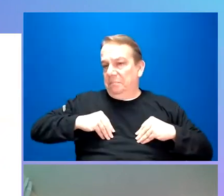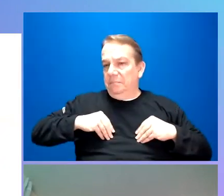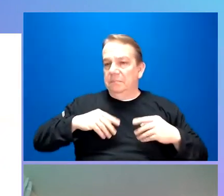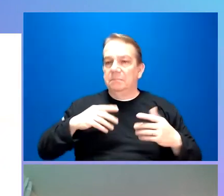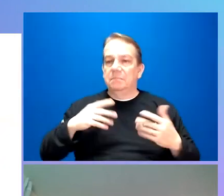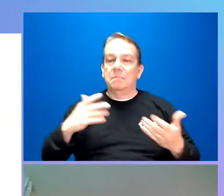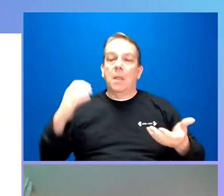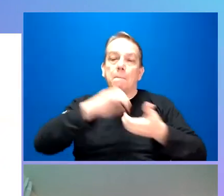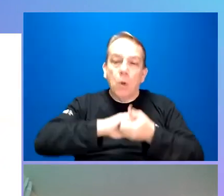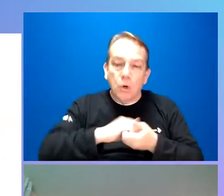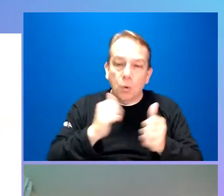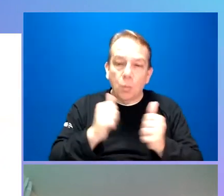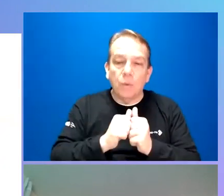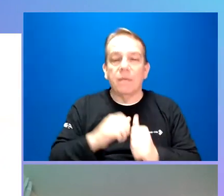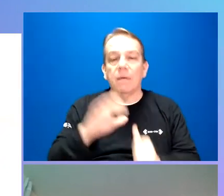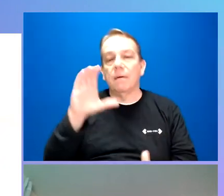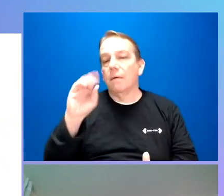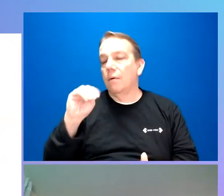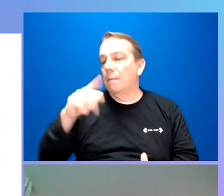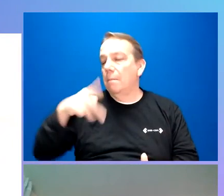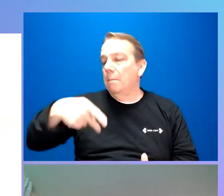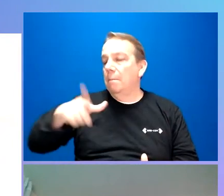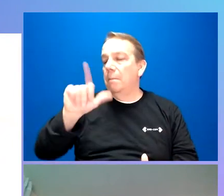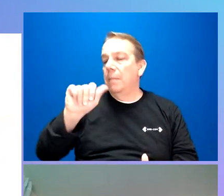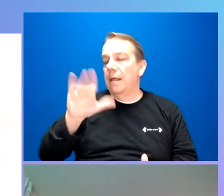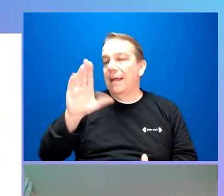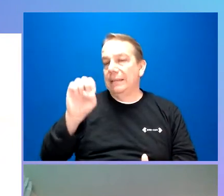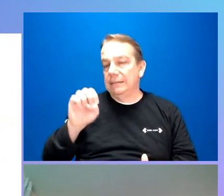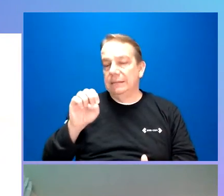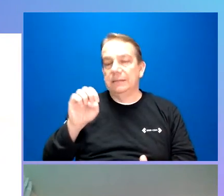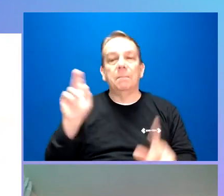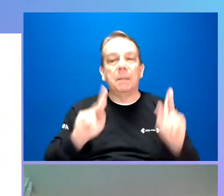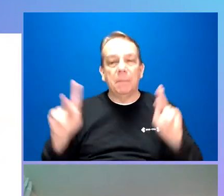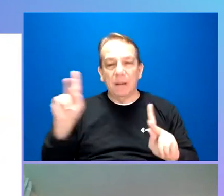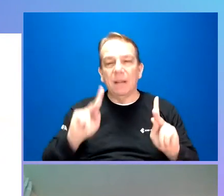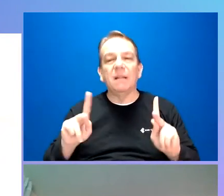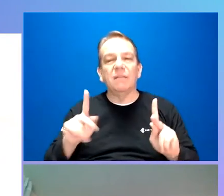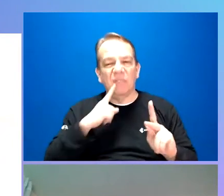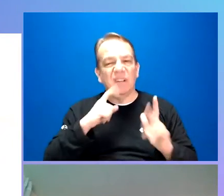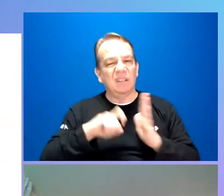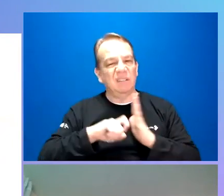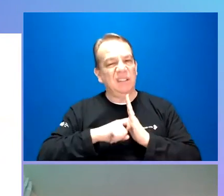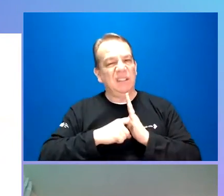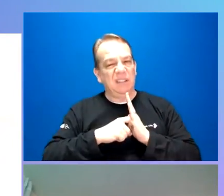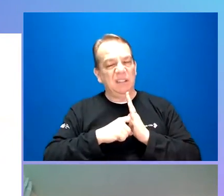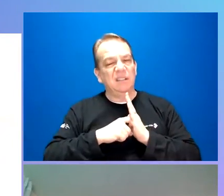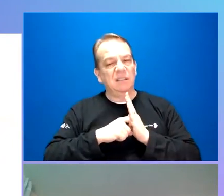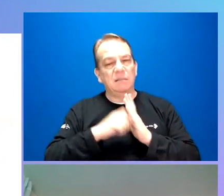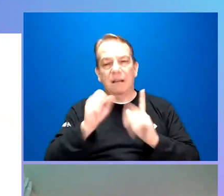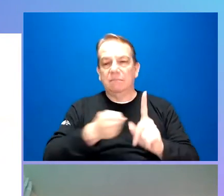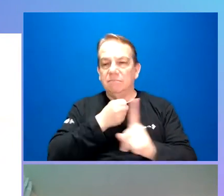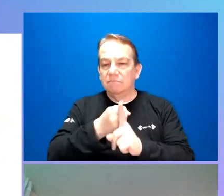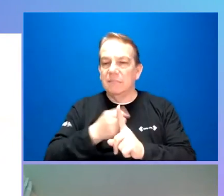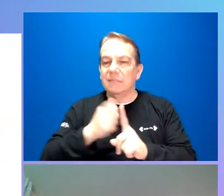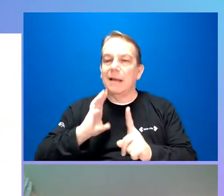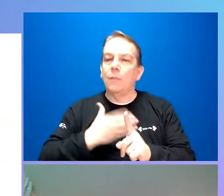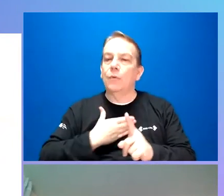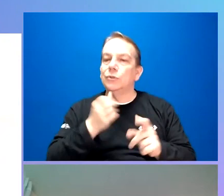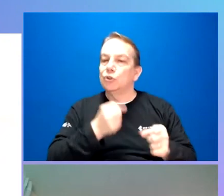uh, compliance folks, uh, has been a key component of, of our